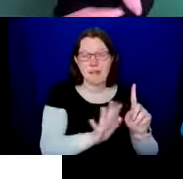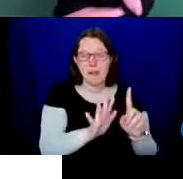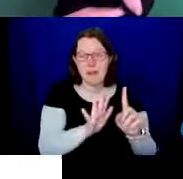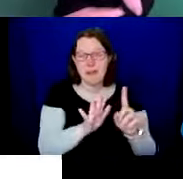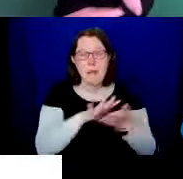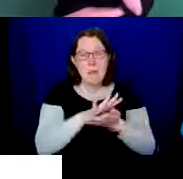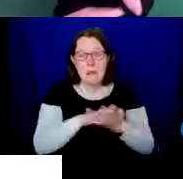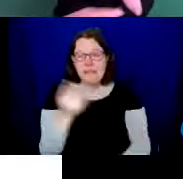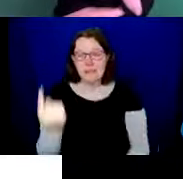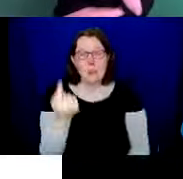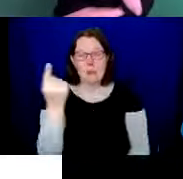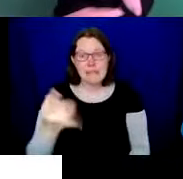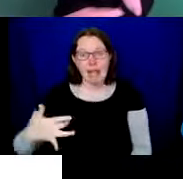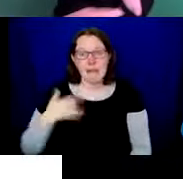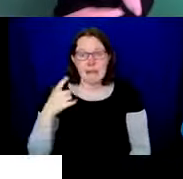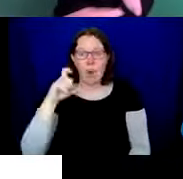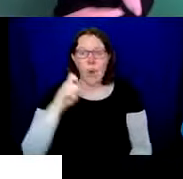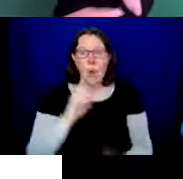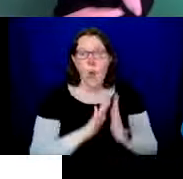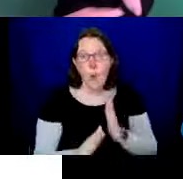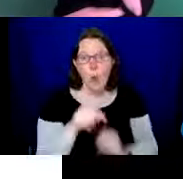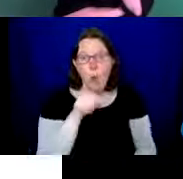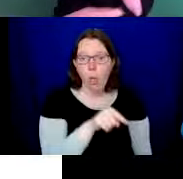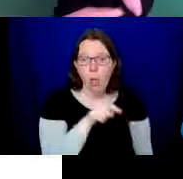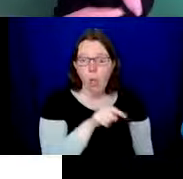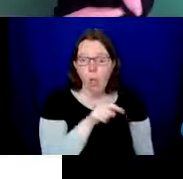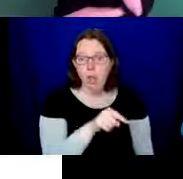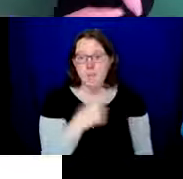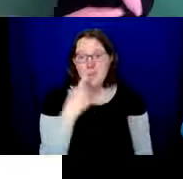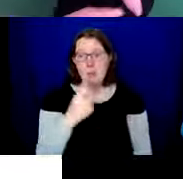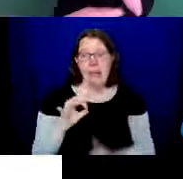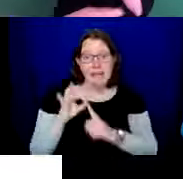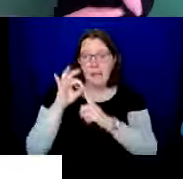couldn't go and work you know apply to work in the gallery in the orkney islands